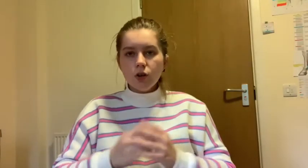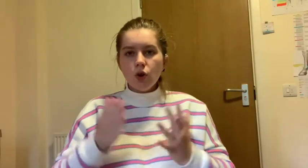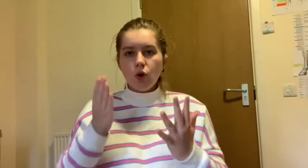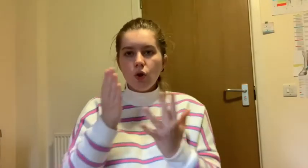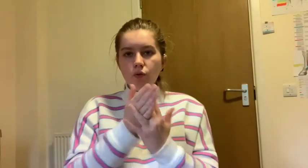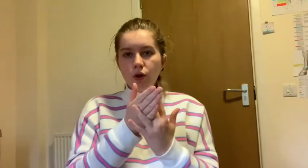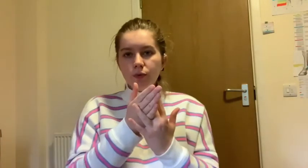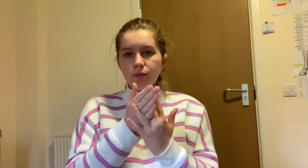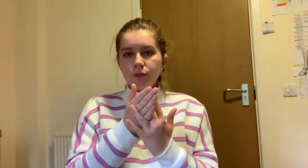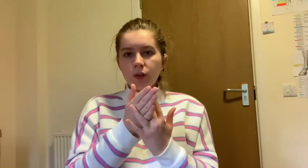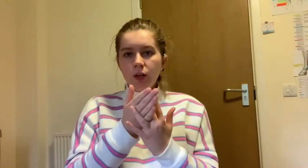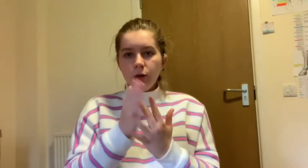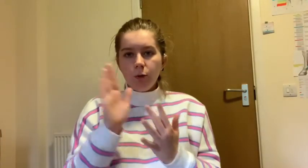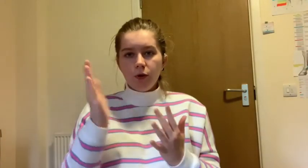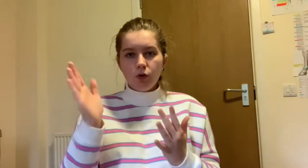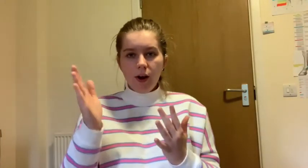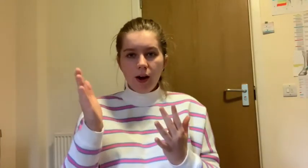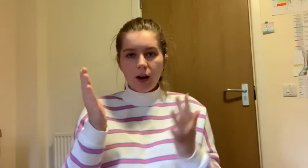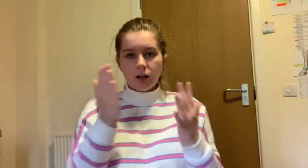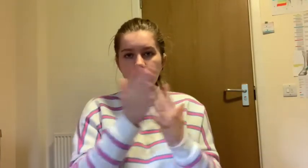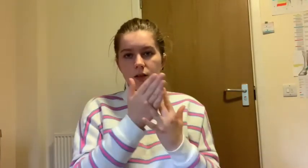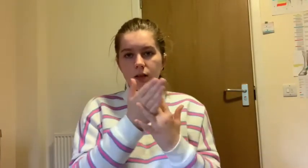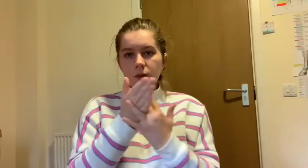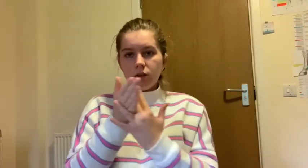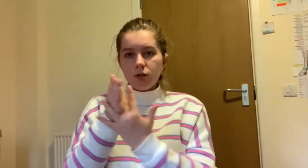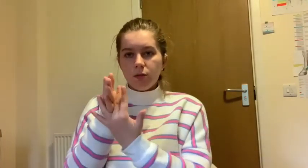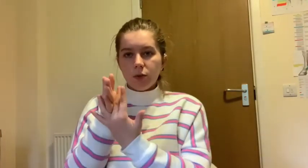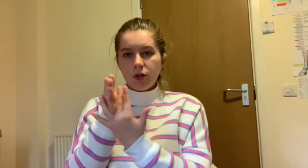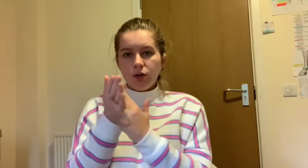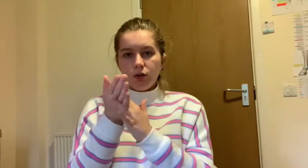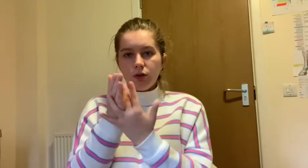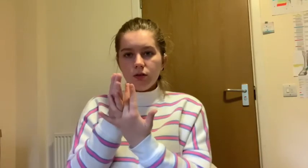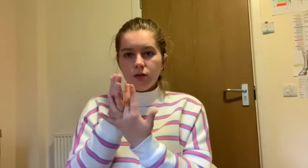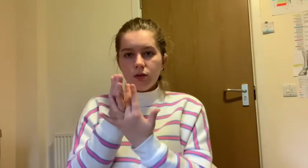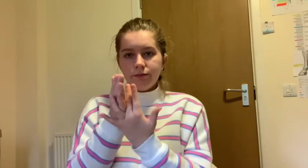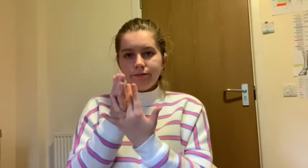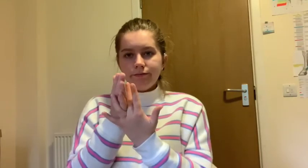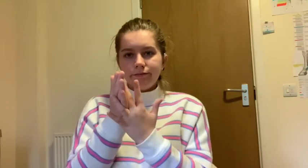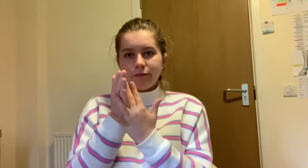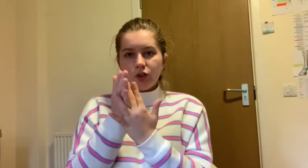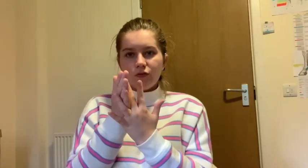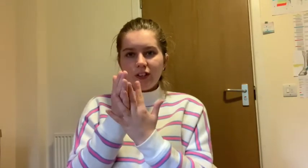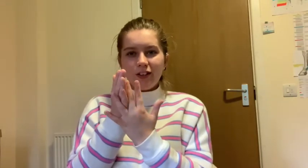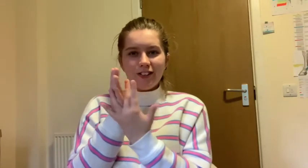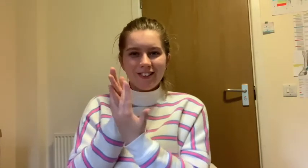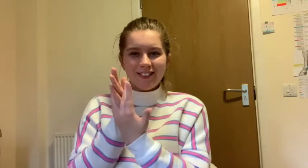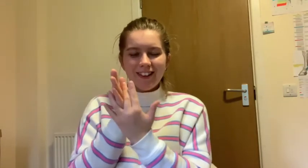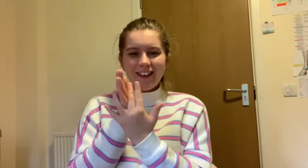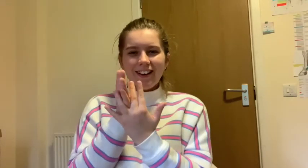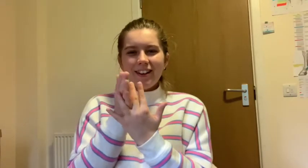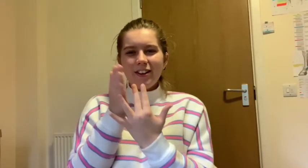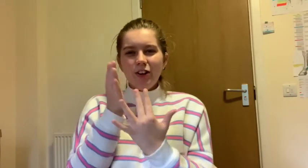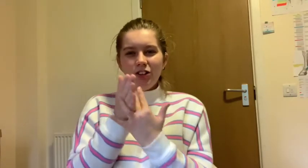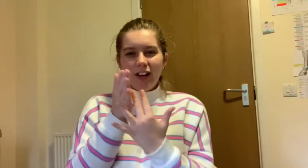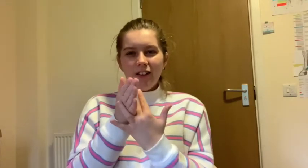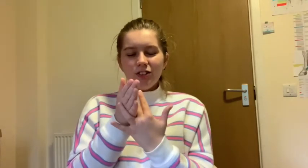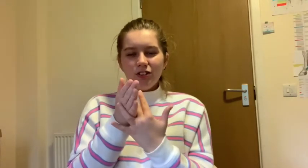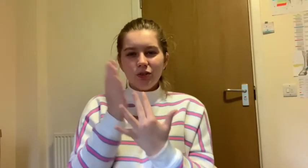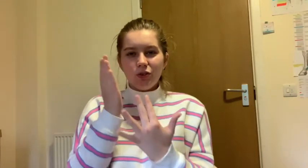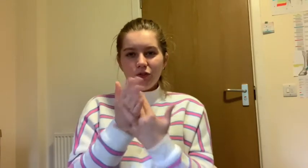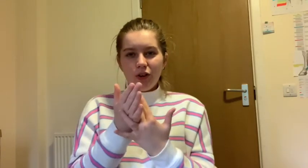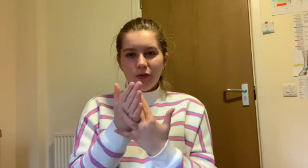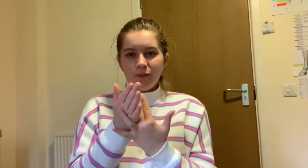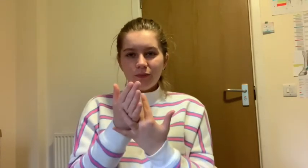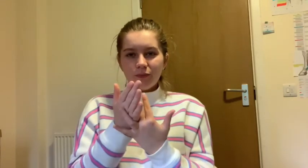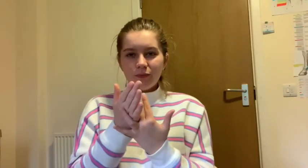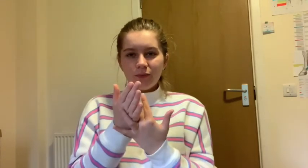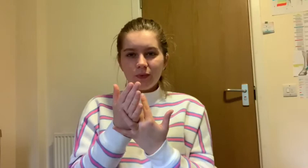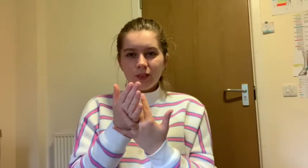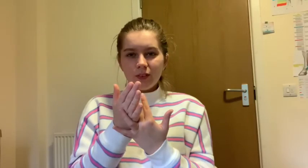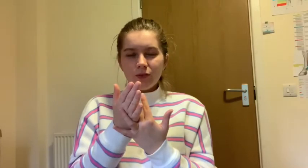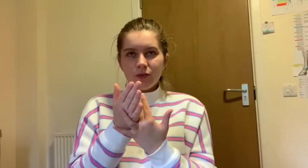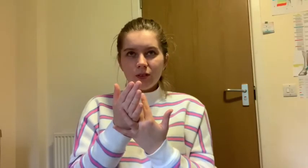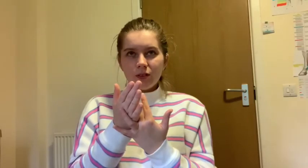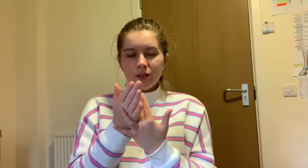"Through" so put your right hand in the middle inbetween your.. 2 fingers *laugh* on your left... "Through"